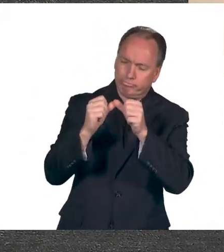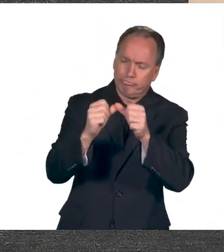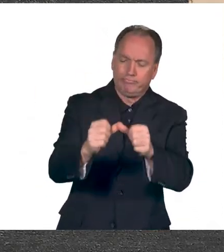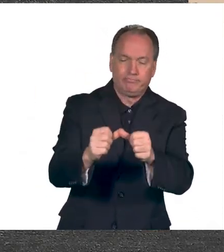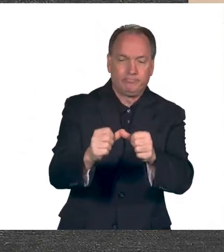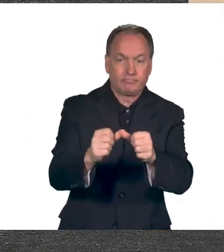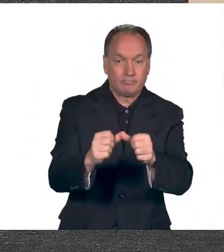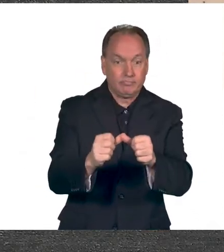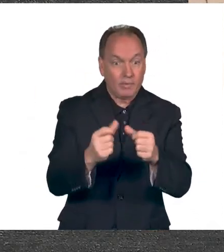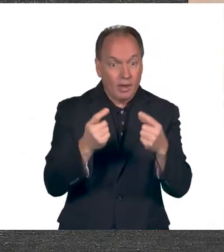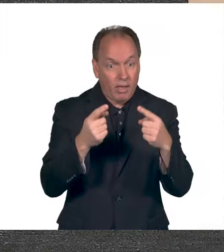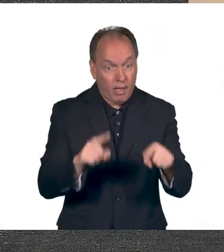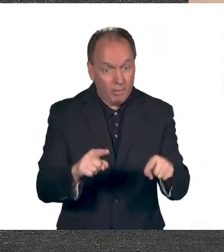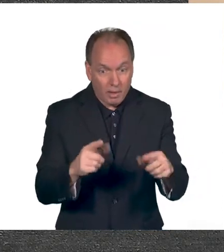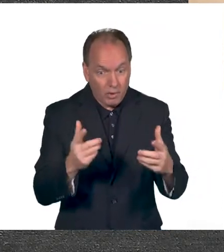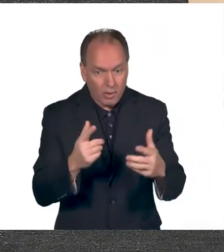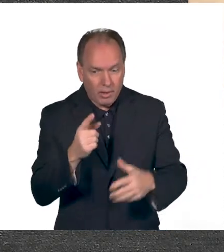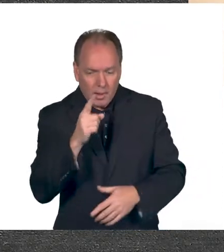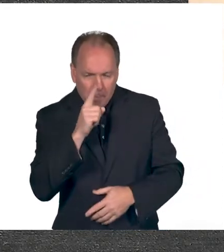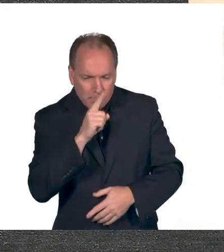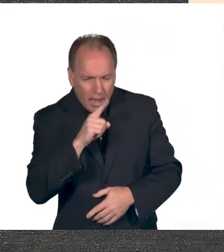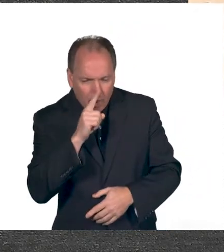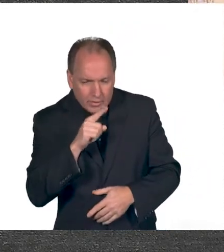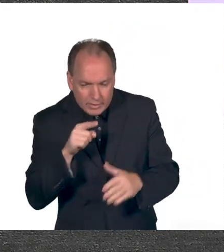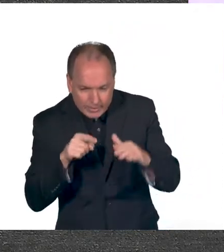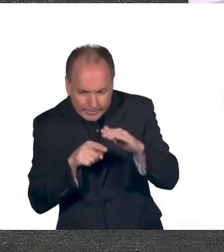An itty-bitty mouse, pitter-pat, tip-toe,